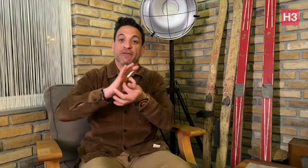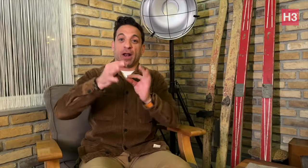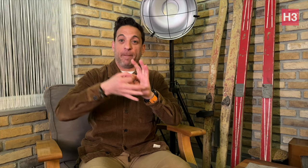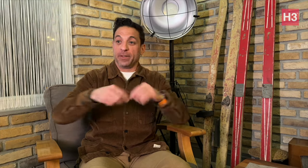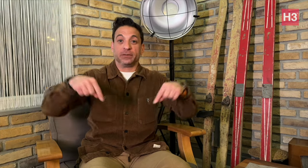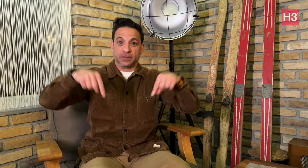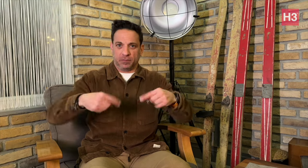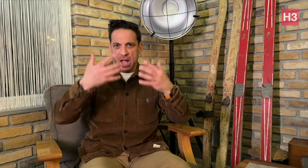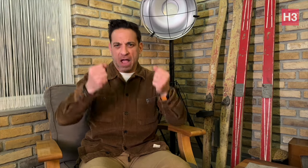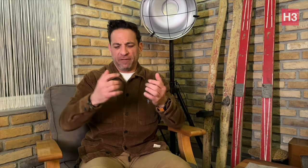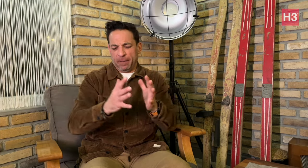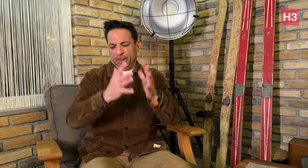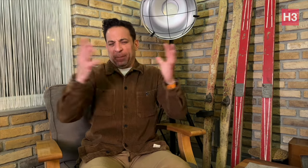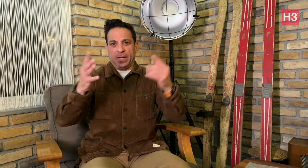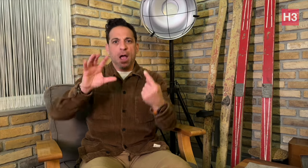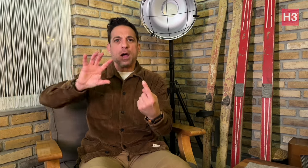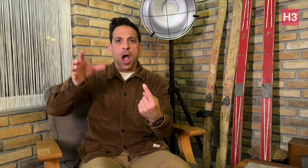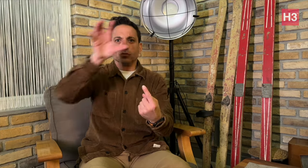[Memnos]: The Winter Deaflympics typically attracts strong teams